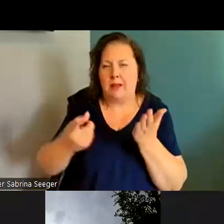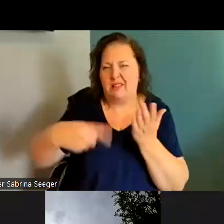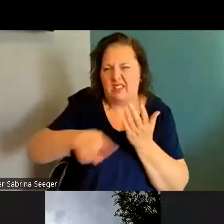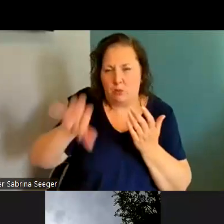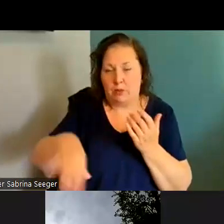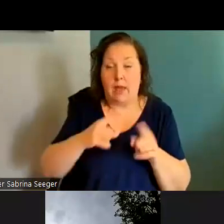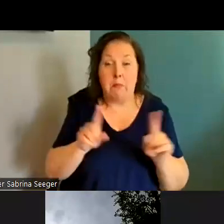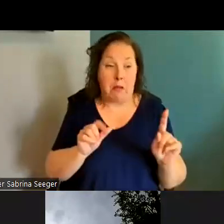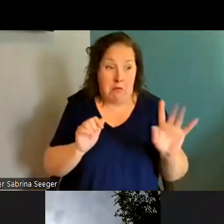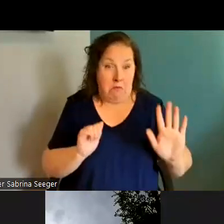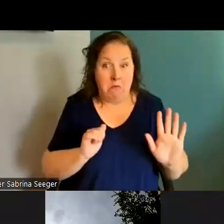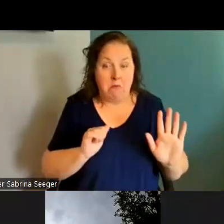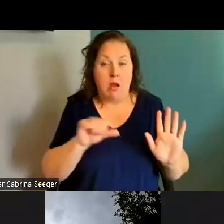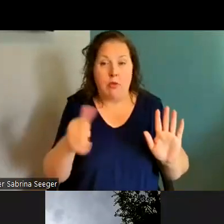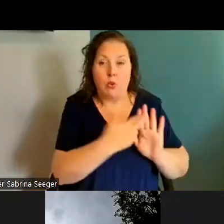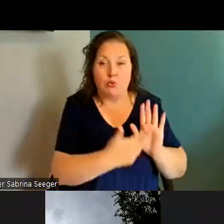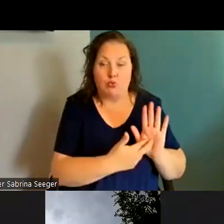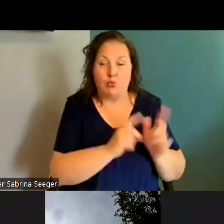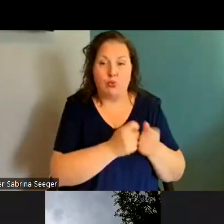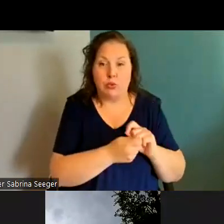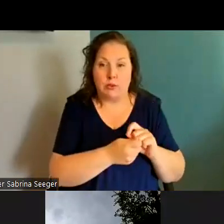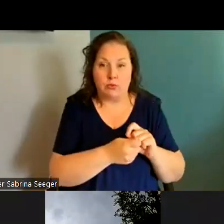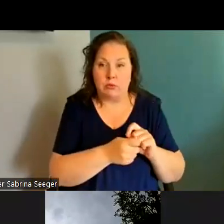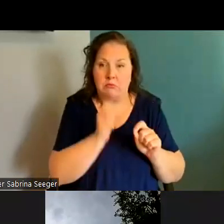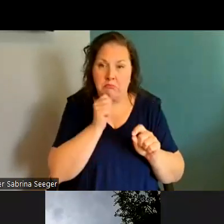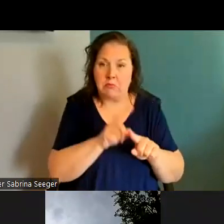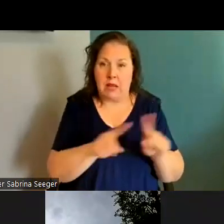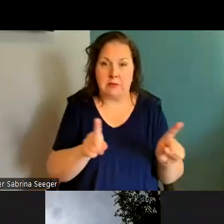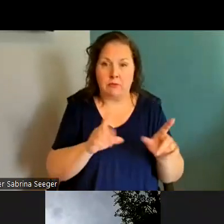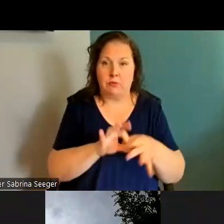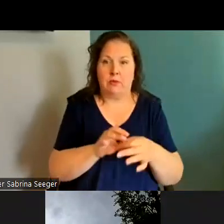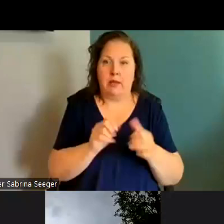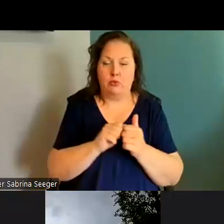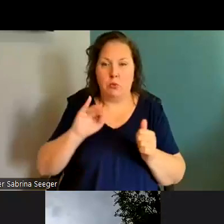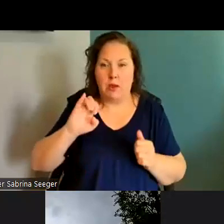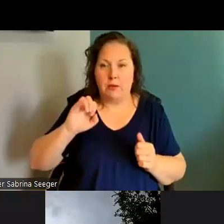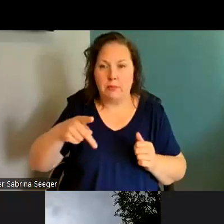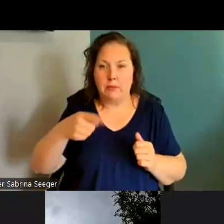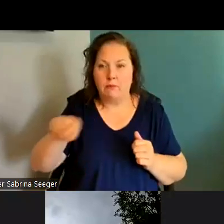Otherwise the rule changes are not different in relation to IEP for students with hearing loss,